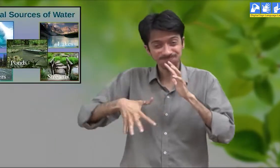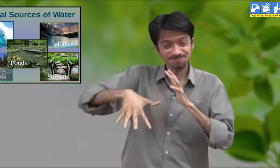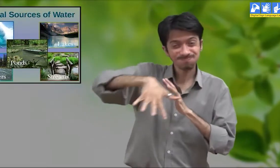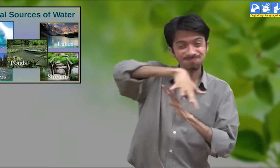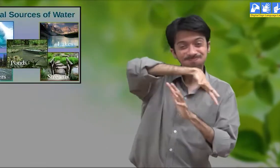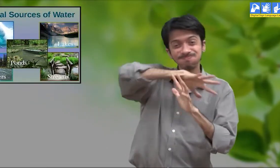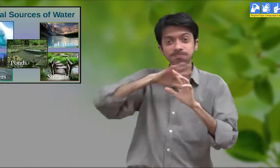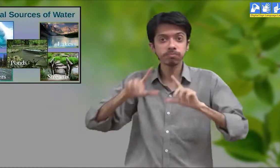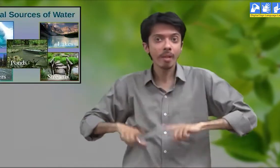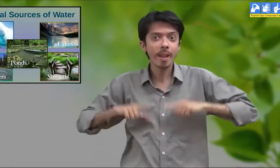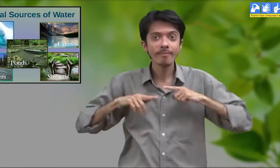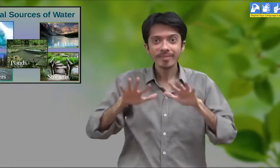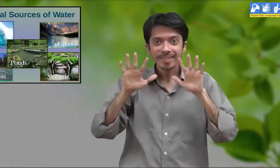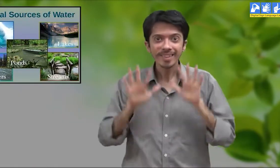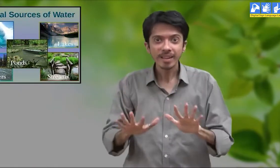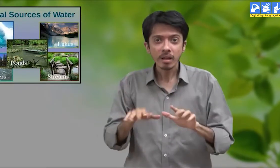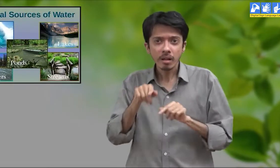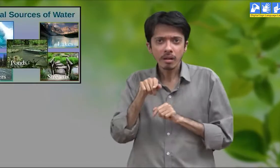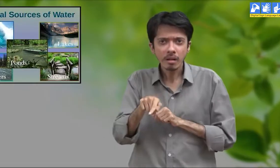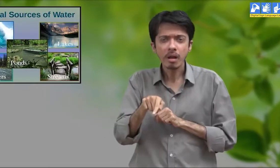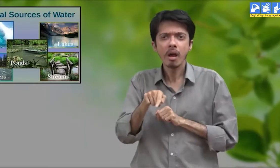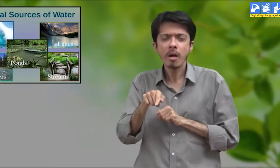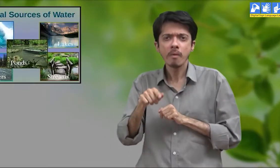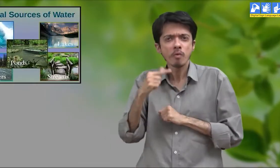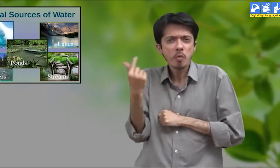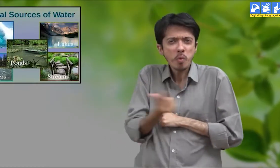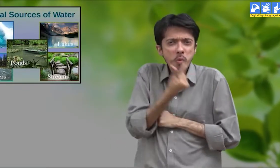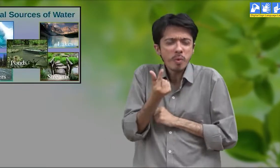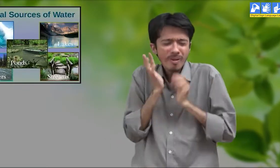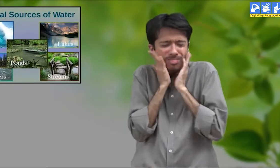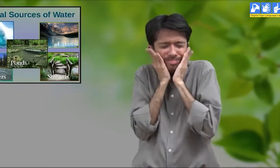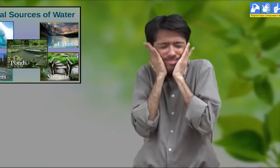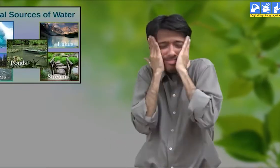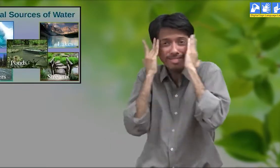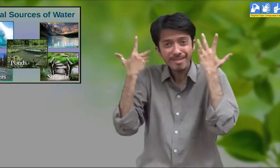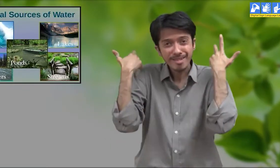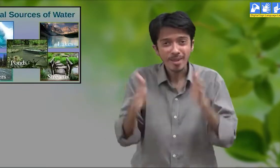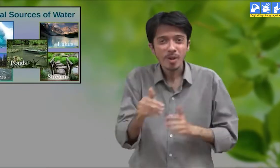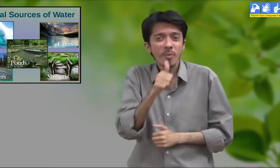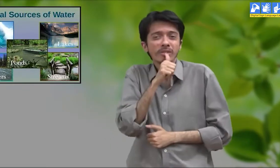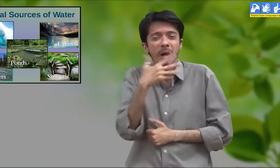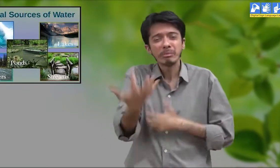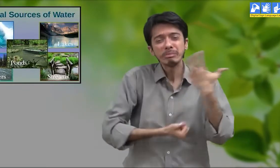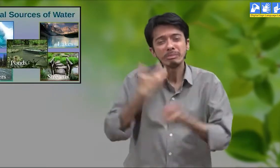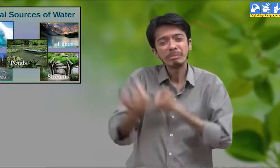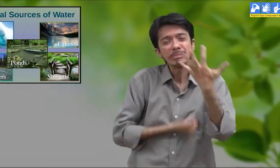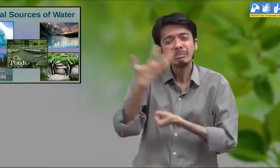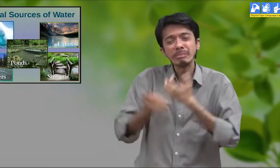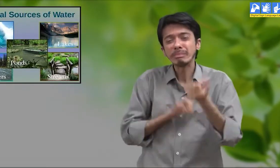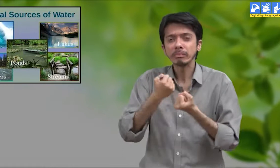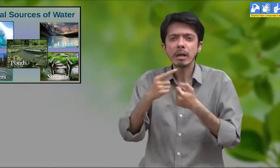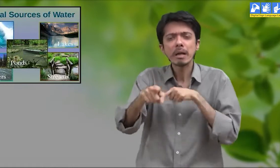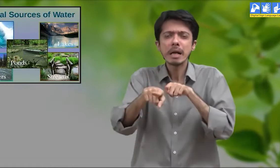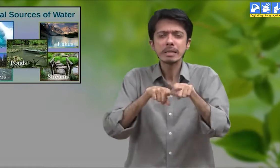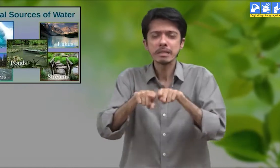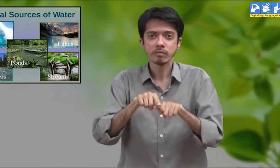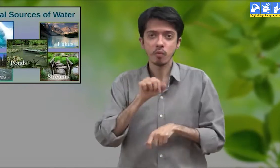these natural resources for their survival. What would happen if we use it unnecessarily?